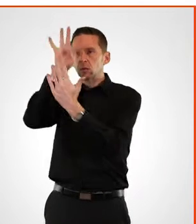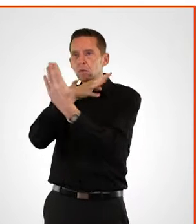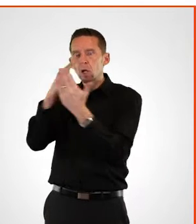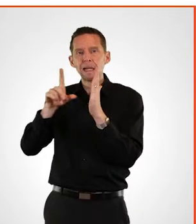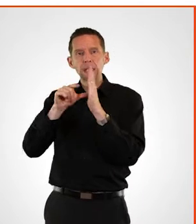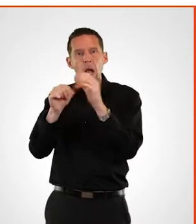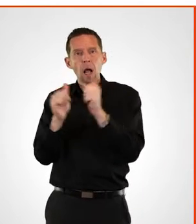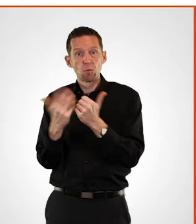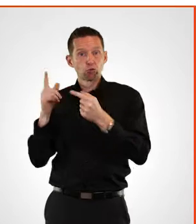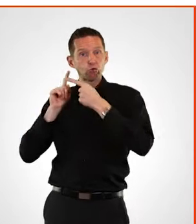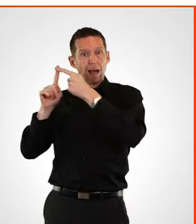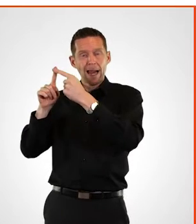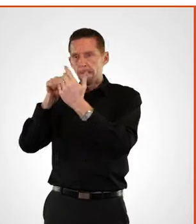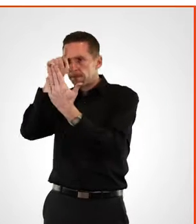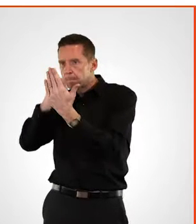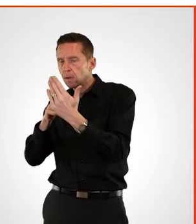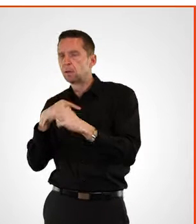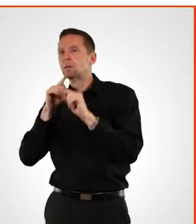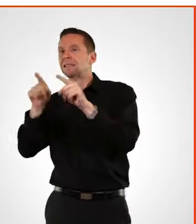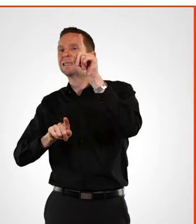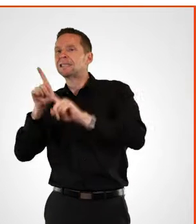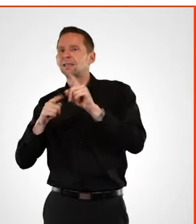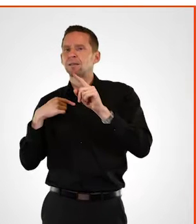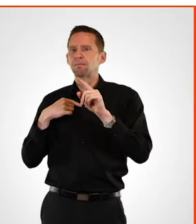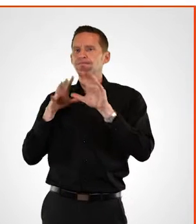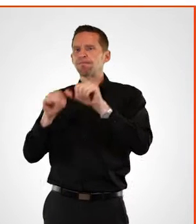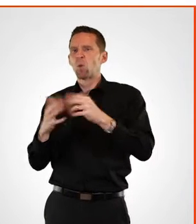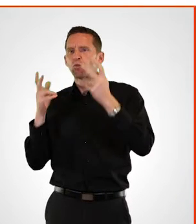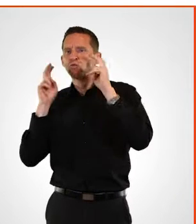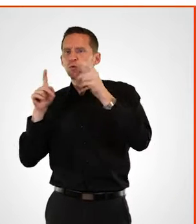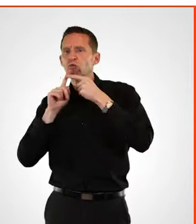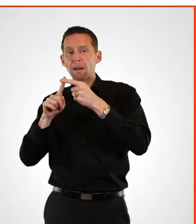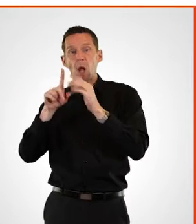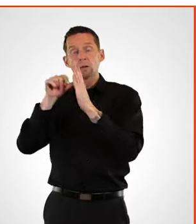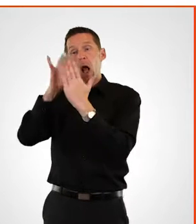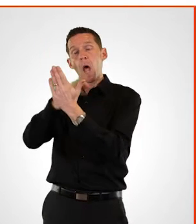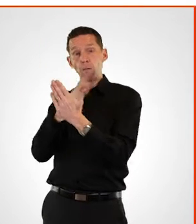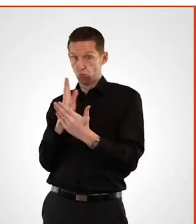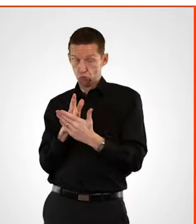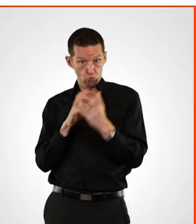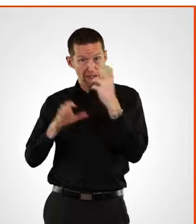How do you read the schedule for the tram if you're trying to go downtown? That's very complex.